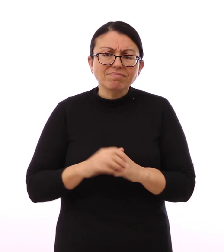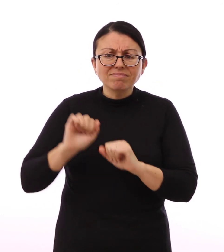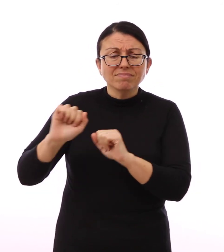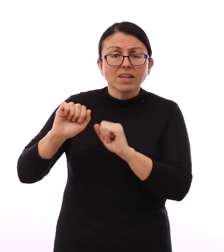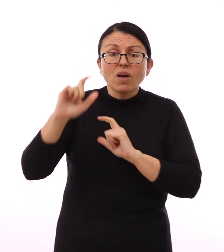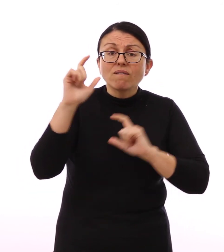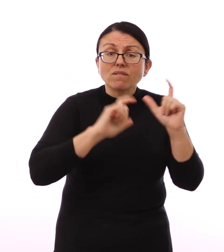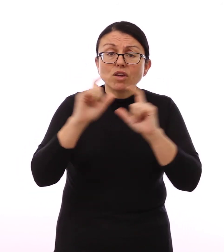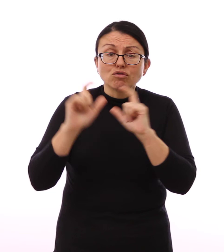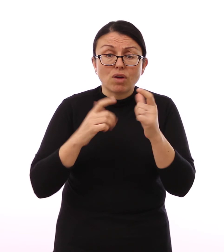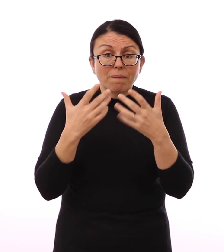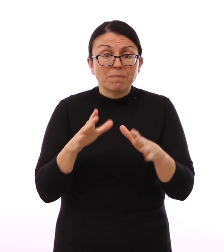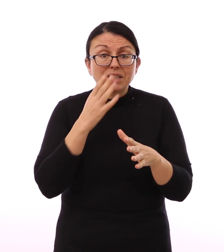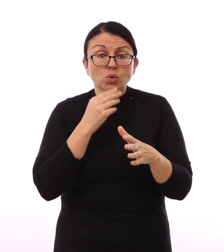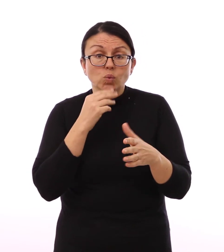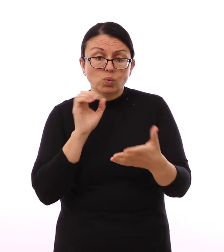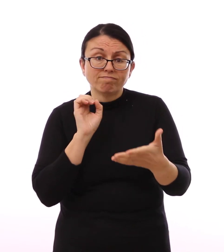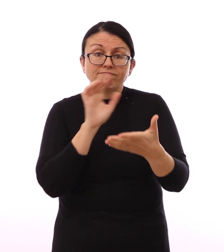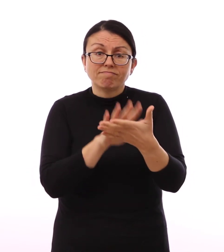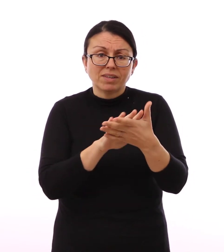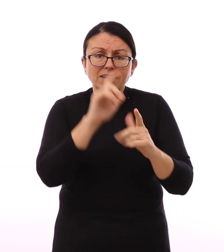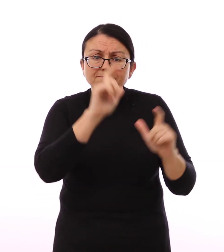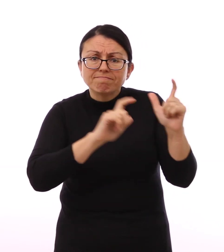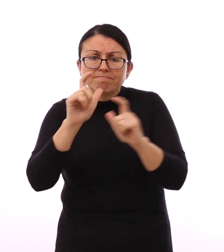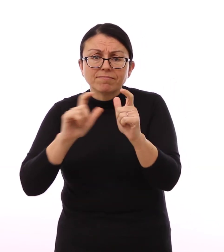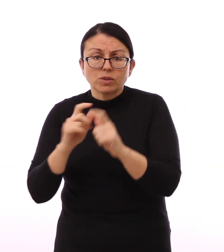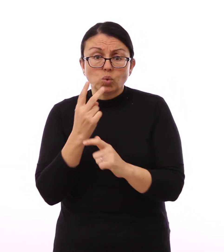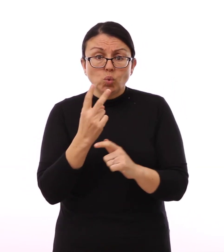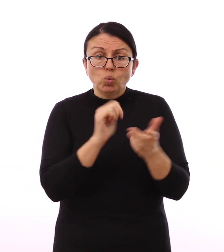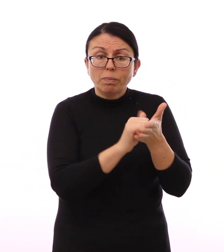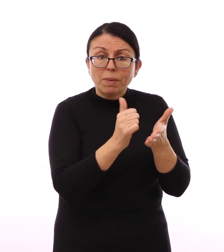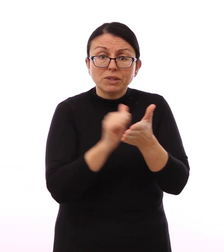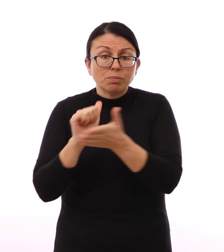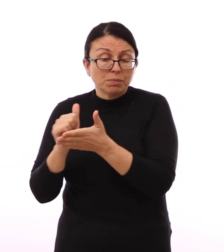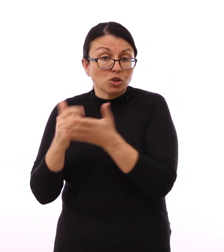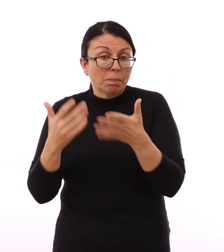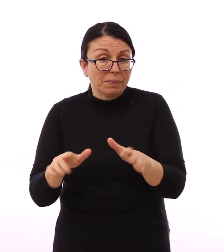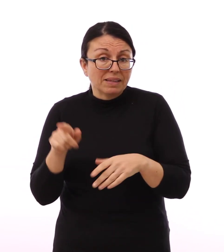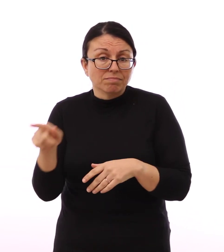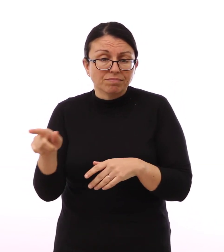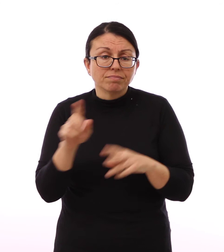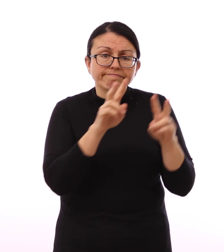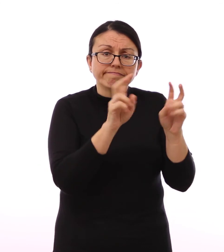Her photographs have been used as cover images for two publications: